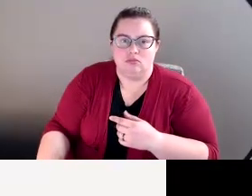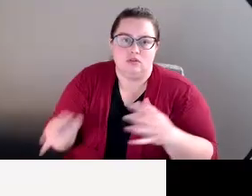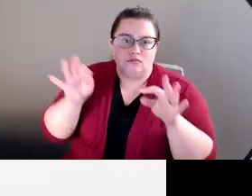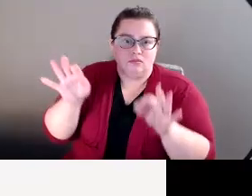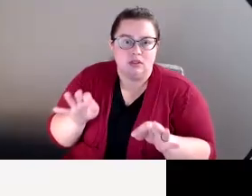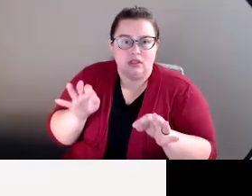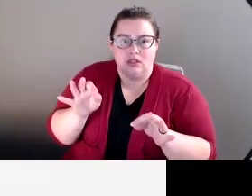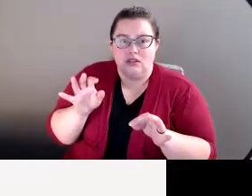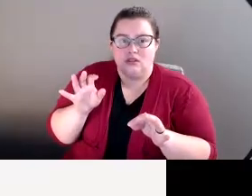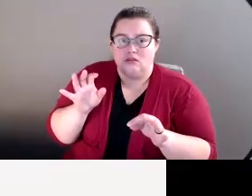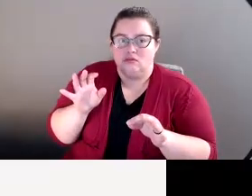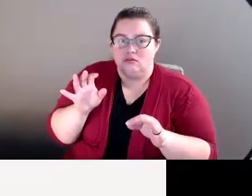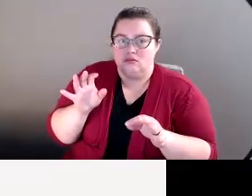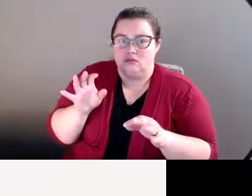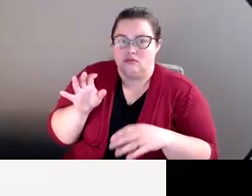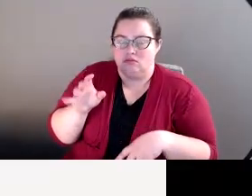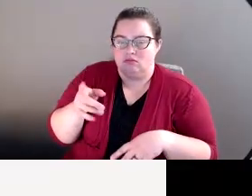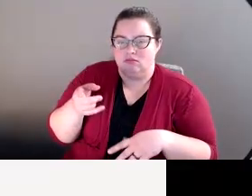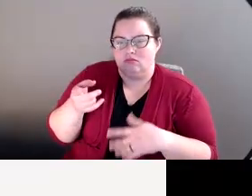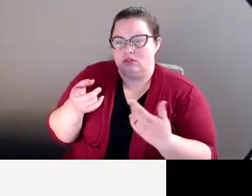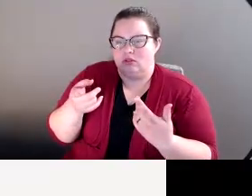share your experience with X topic,